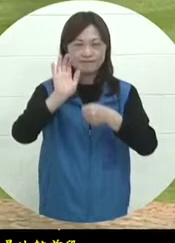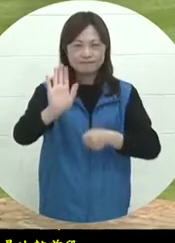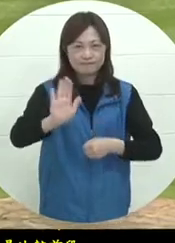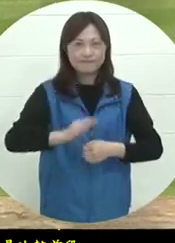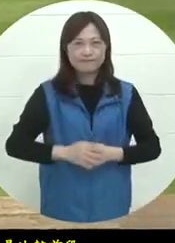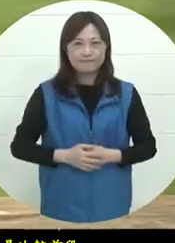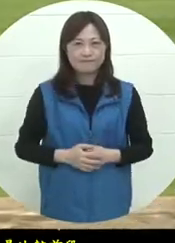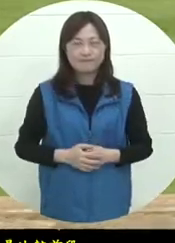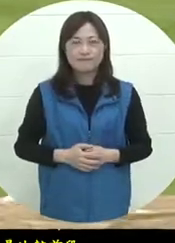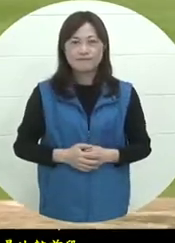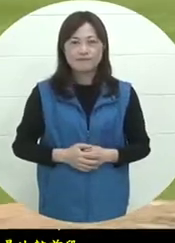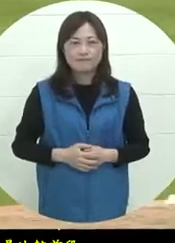Hey, miss, miss,